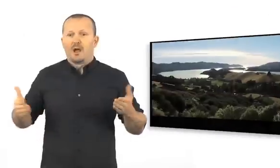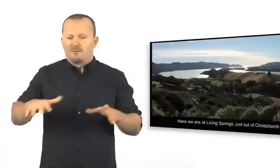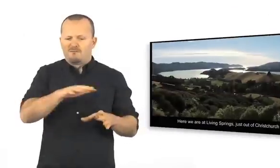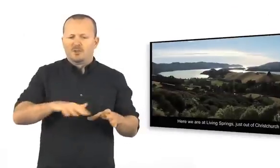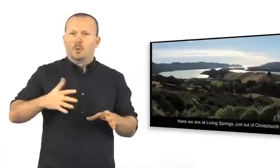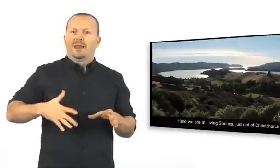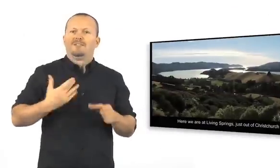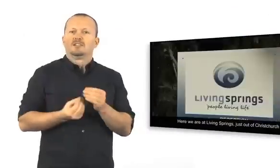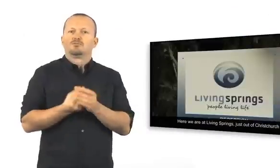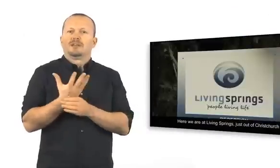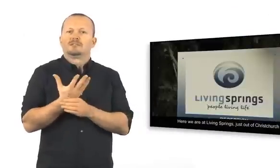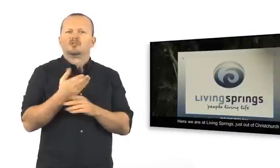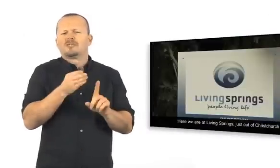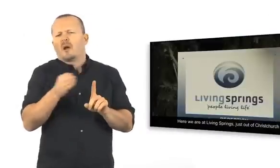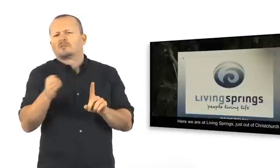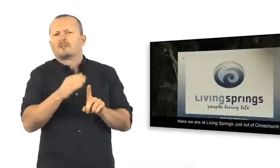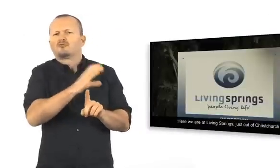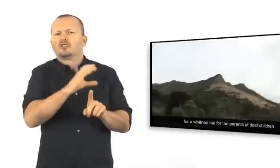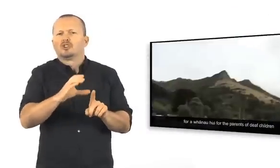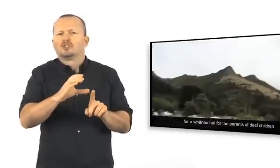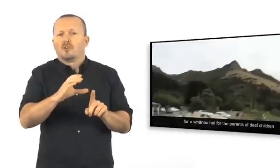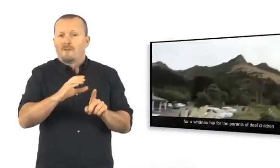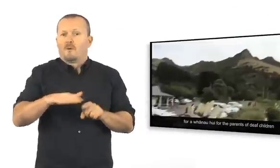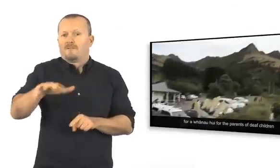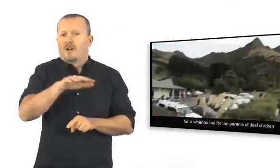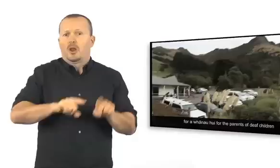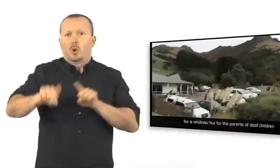Brian: Here we are at Living Springs, just out of Christchurch for a whānau hui for